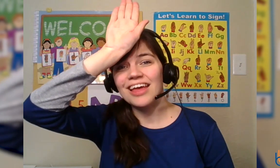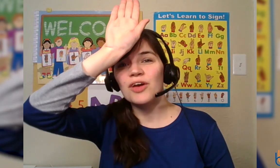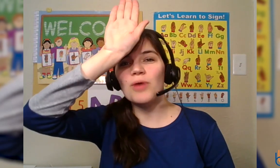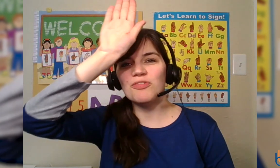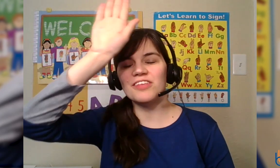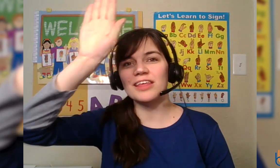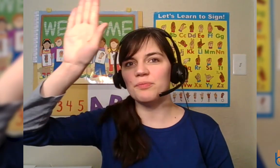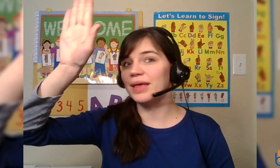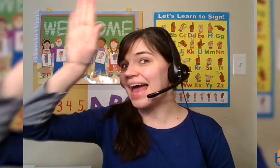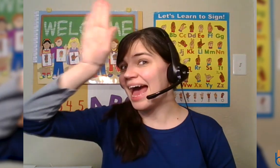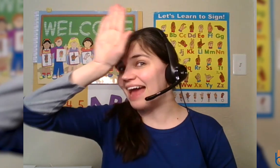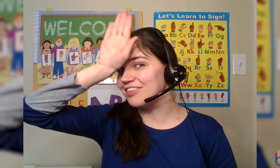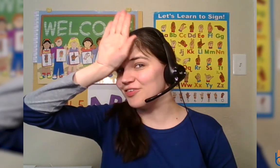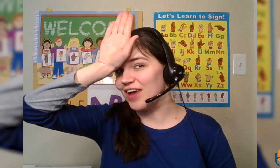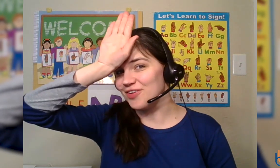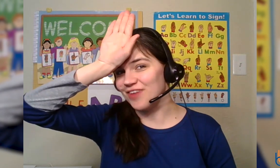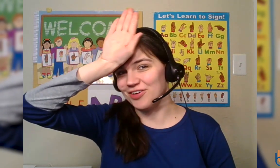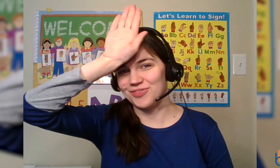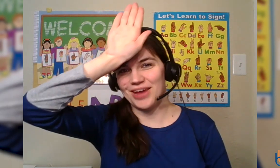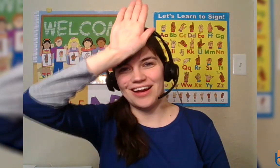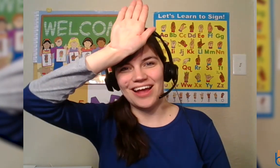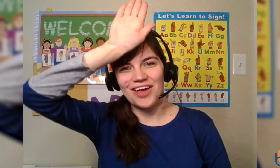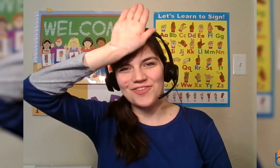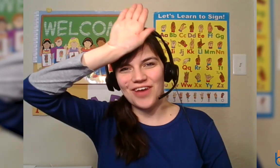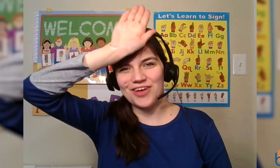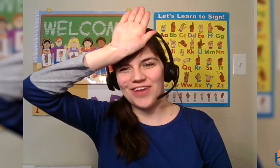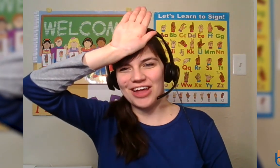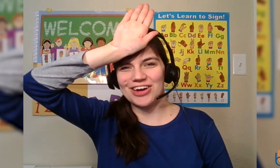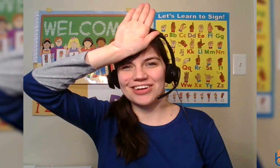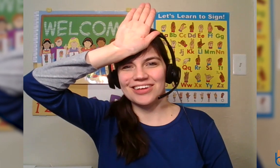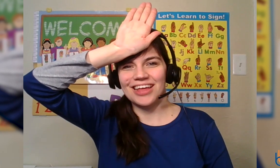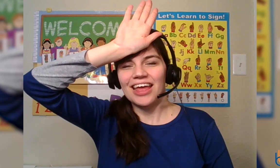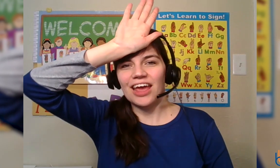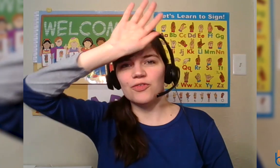representing the big hat the firefighters wear: firefighter. And of